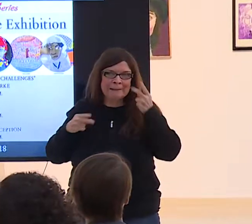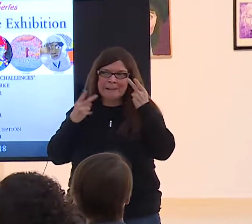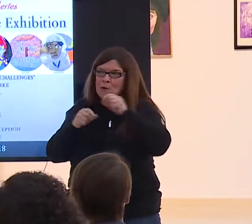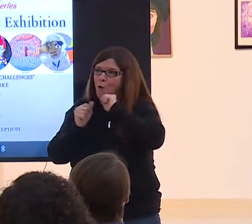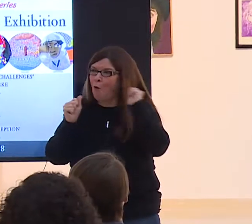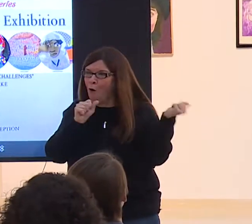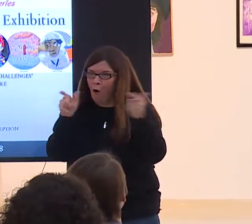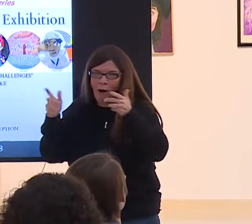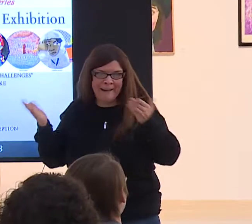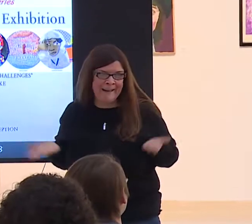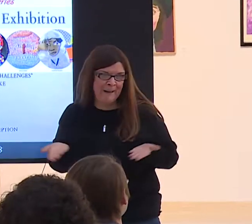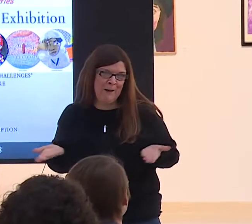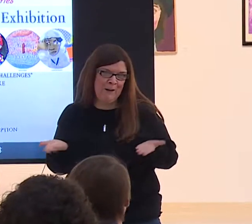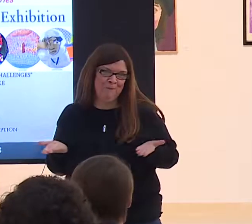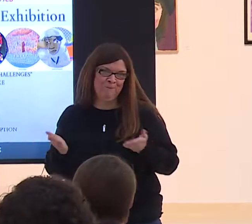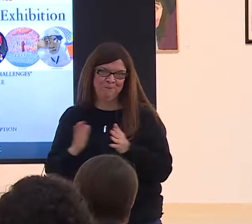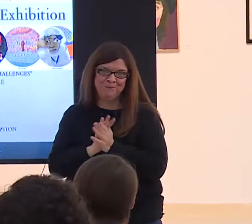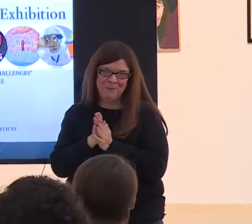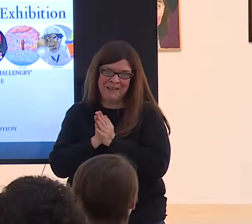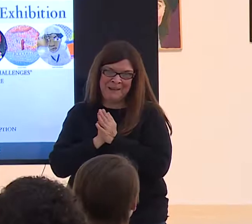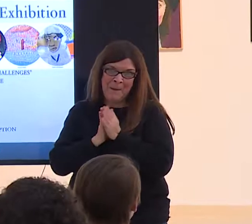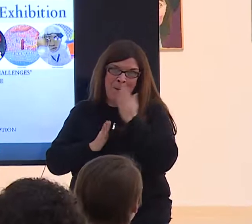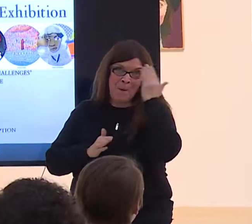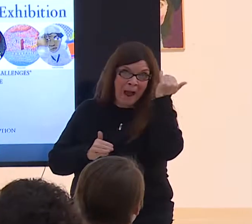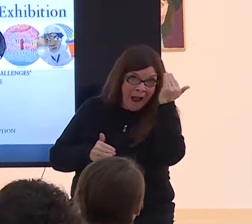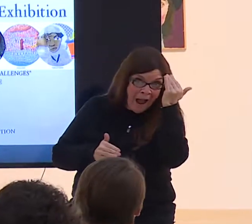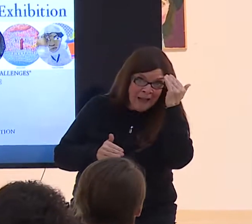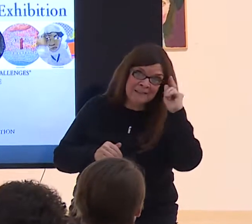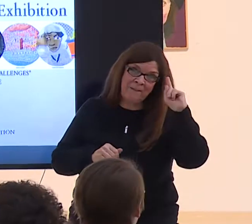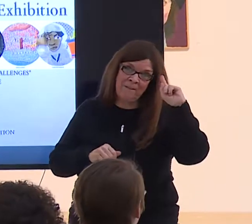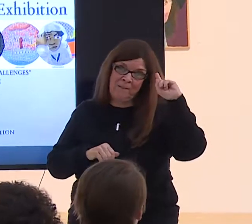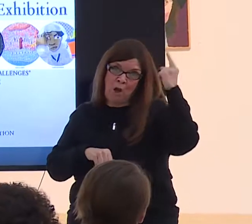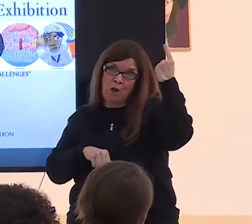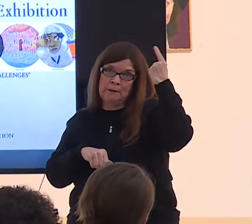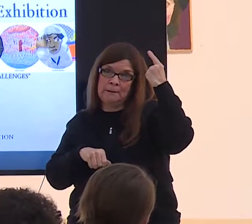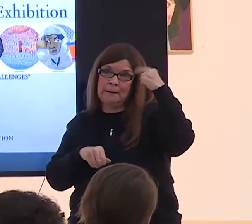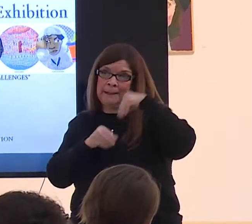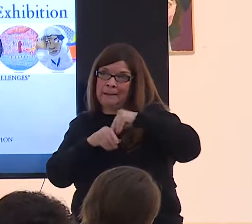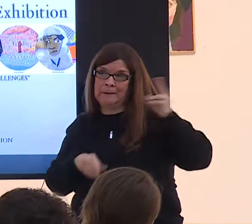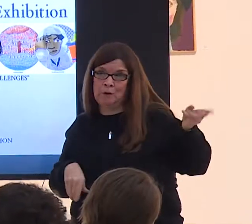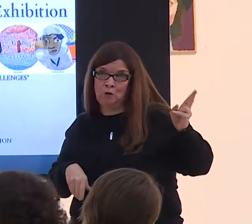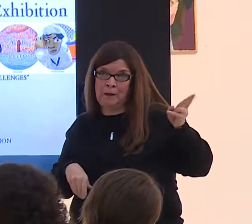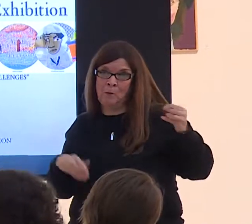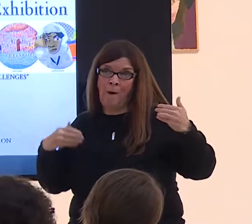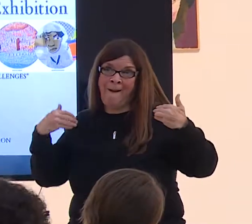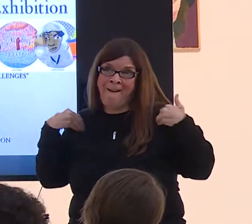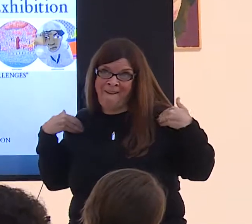I'm so excited to see everyone here. It's truly wonderful.